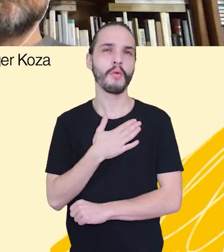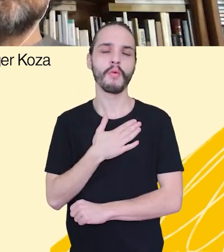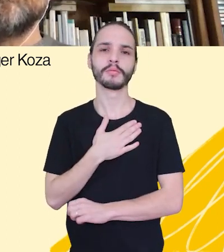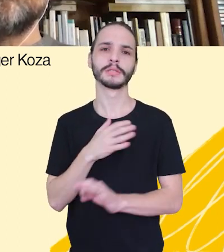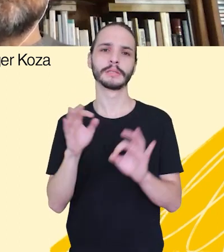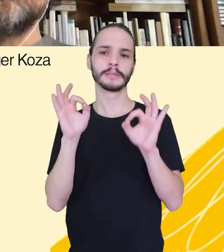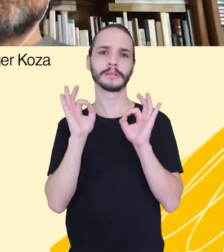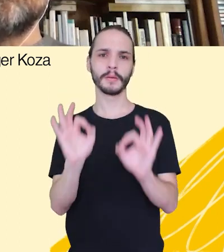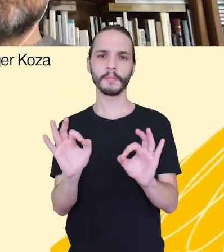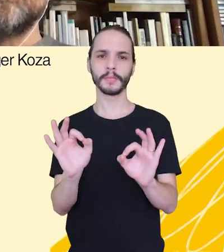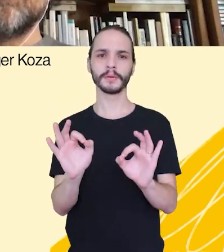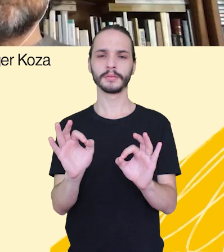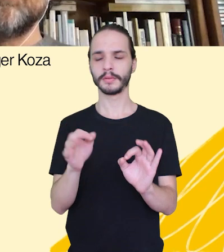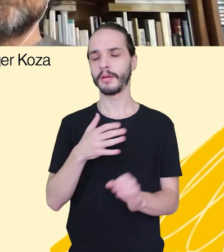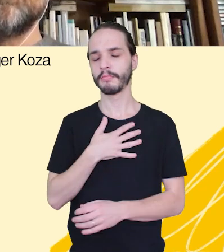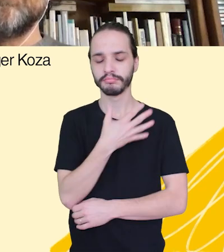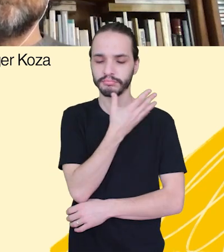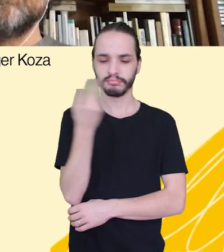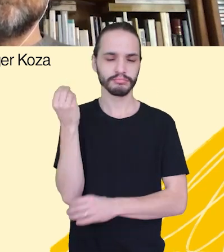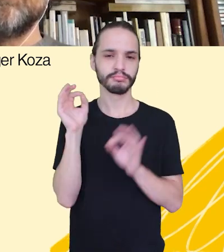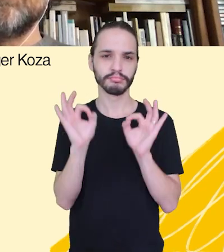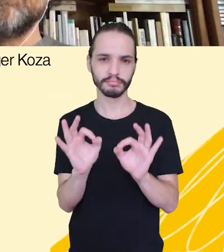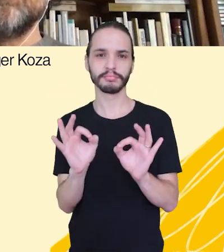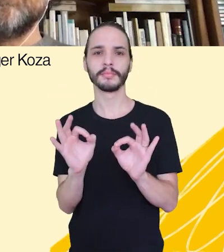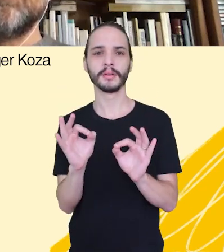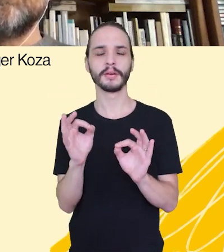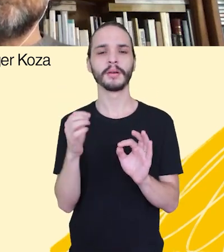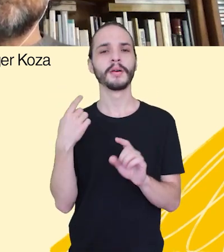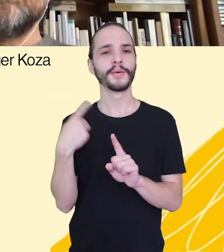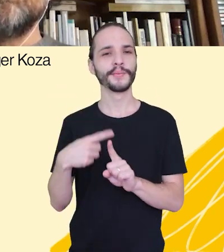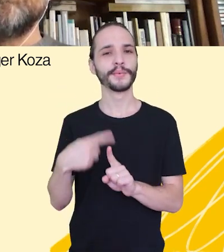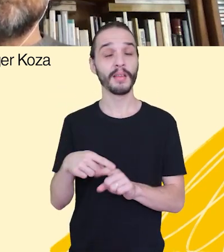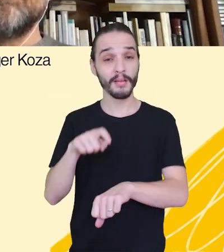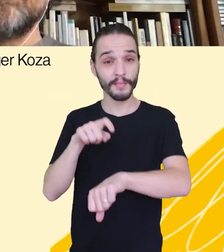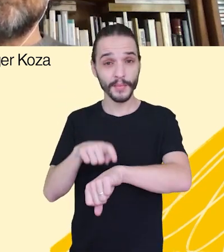Because at that point the script was already done. Almost.